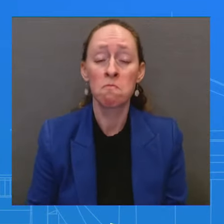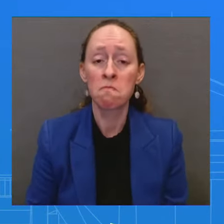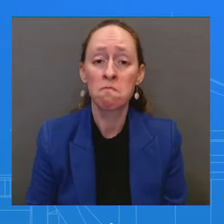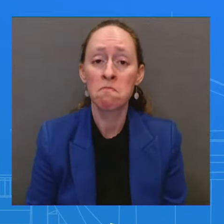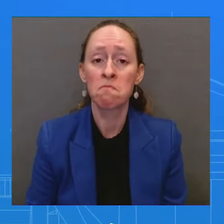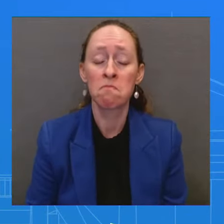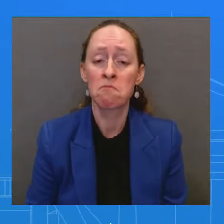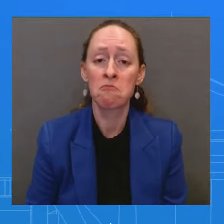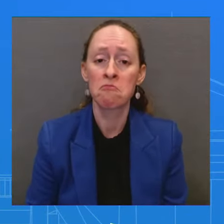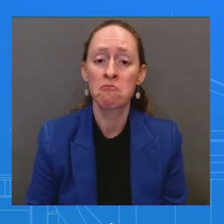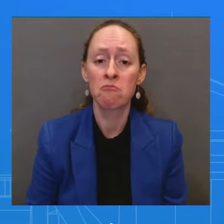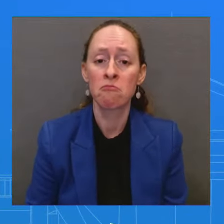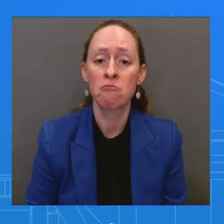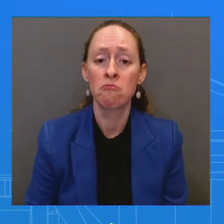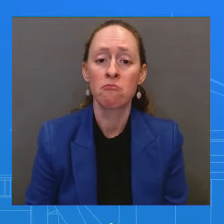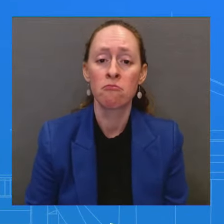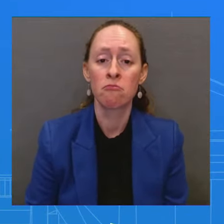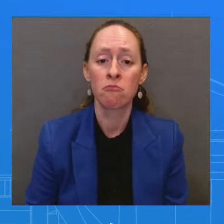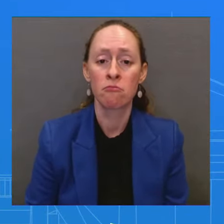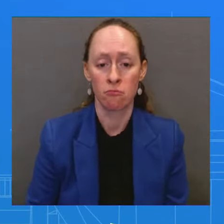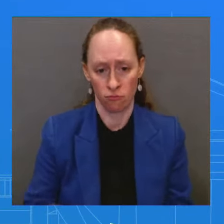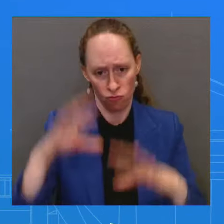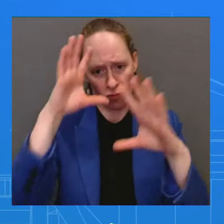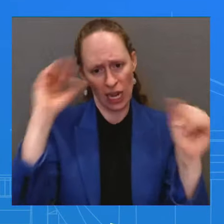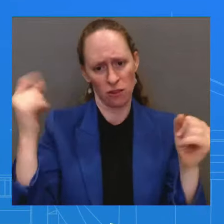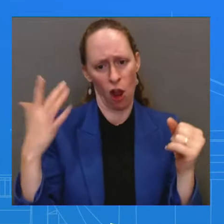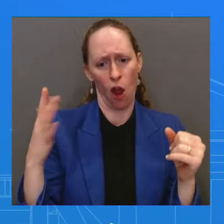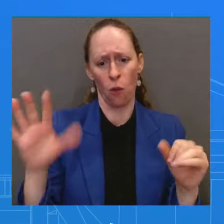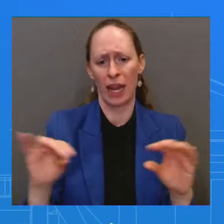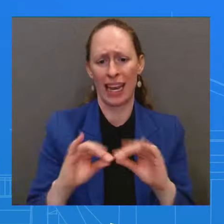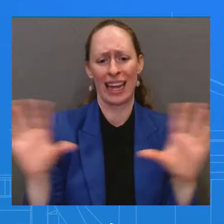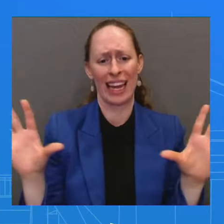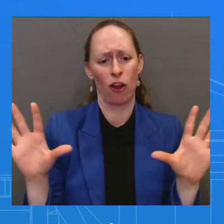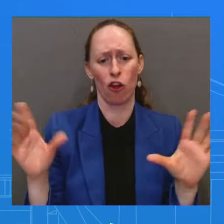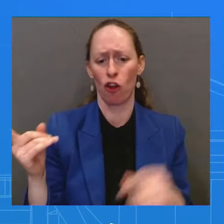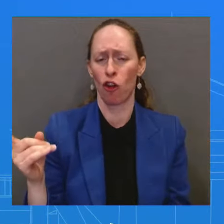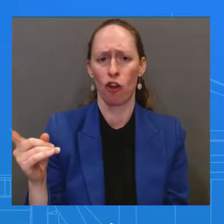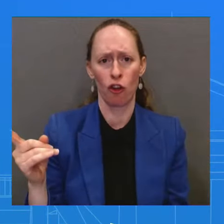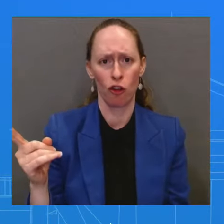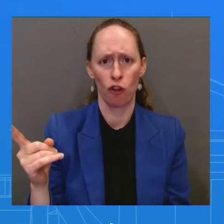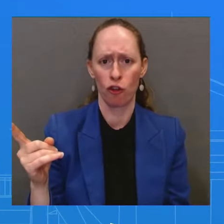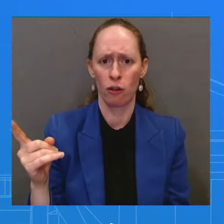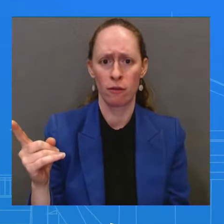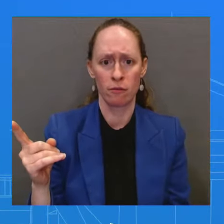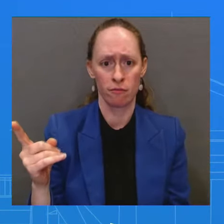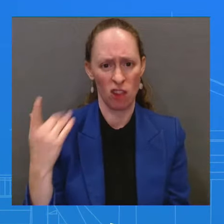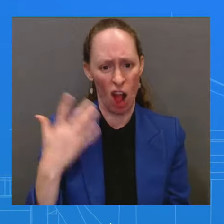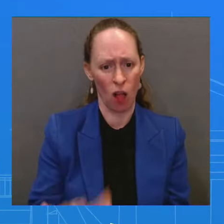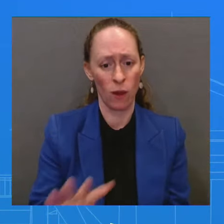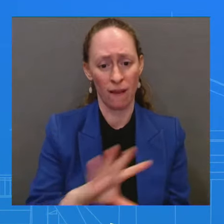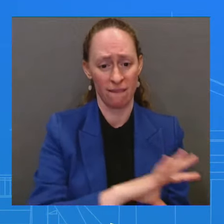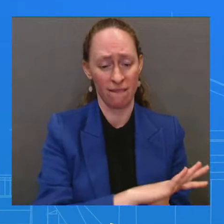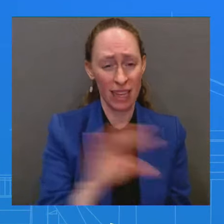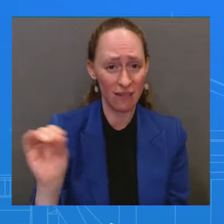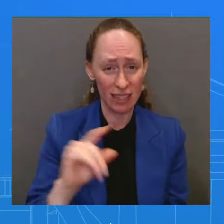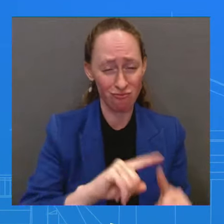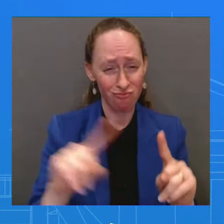he was able to bring 50 nations together -- right? allies and partners together to give a commitment